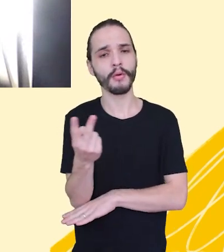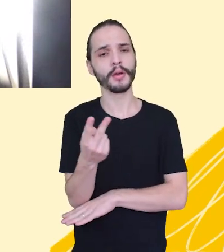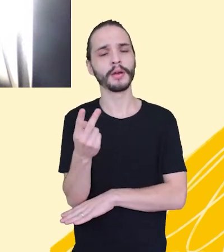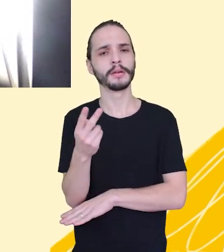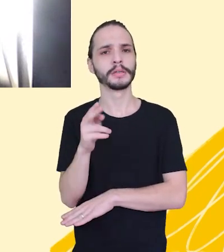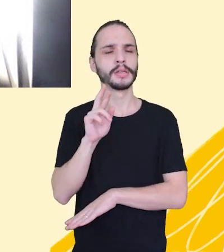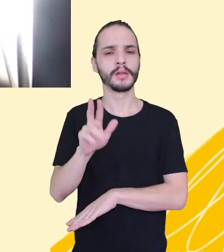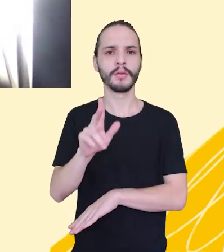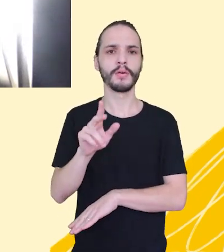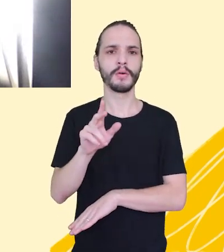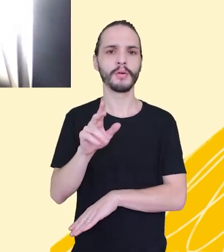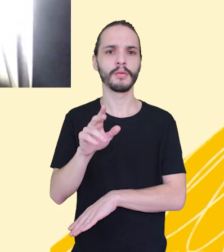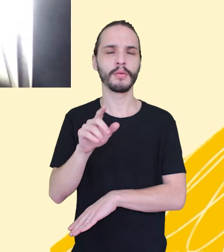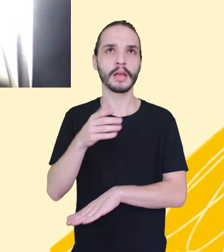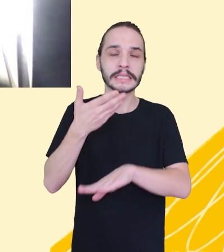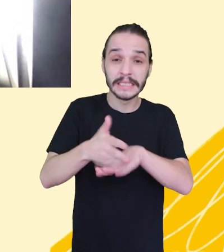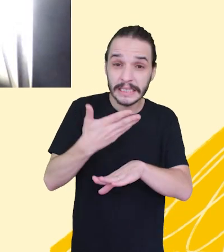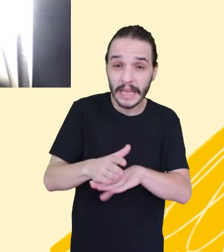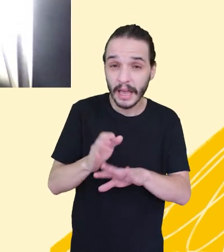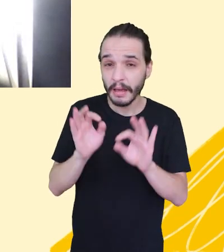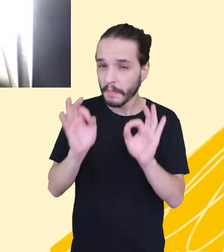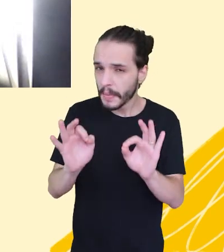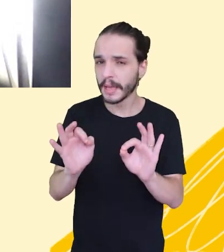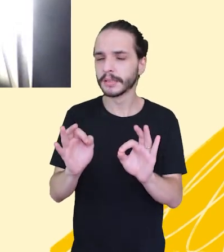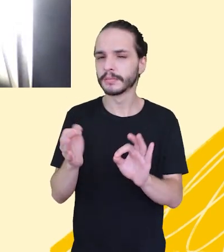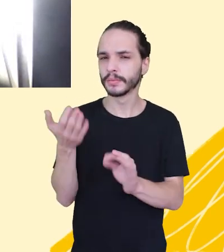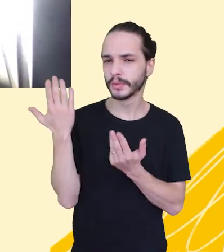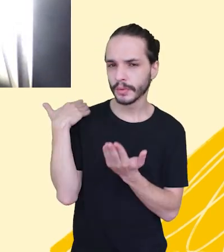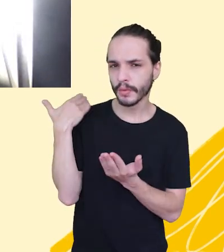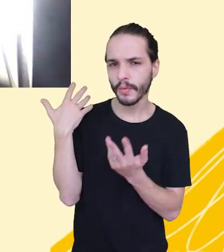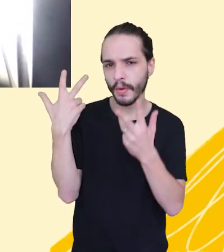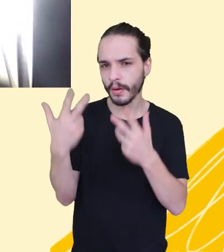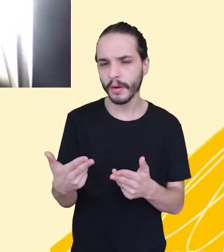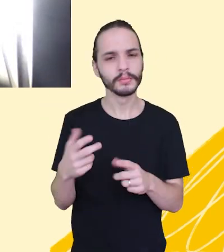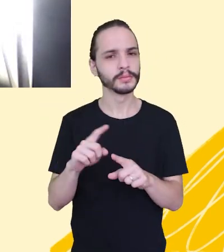I just wanted to know how long does it take when they do it.